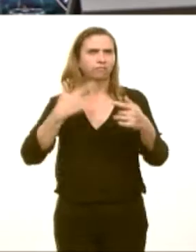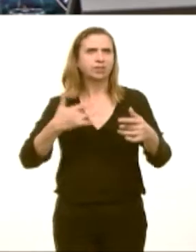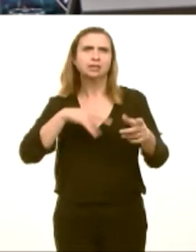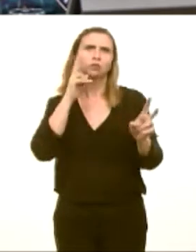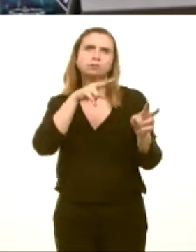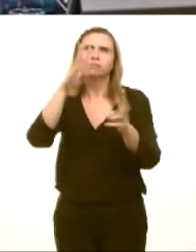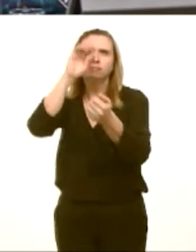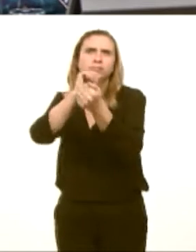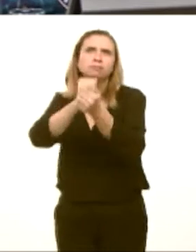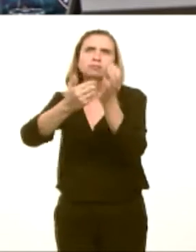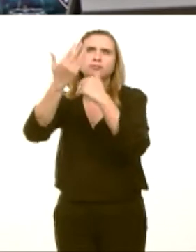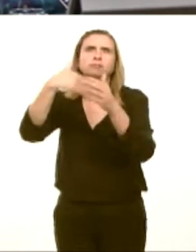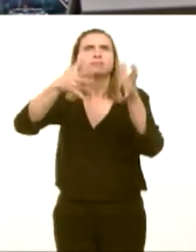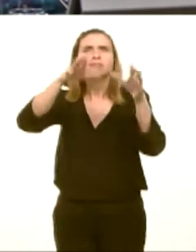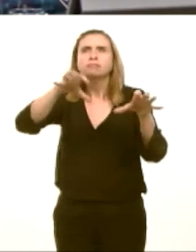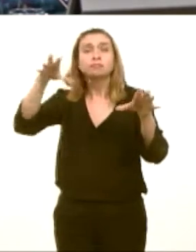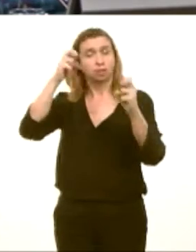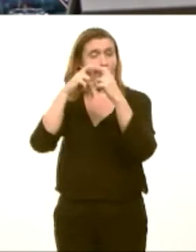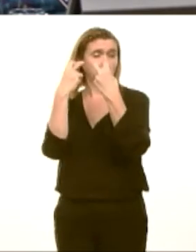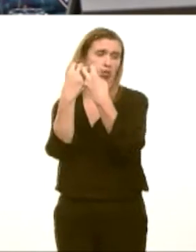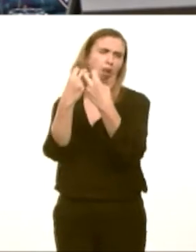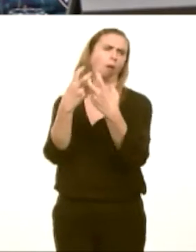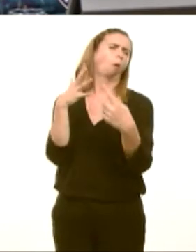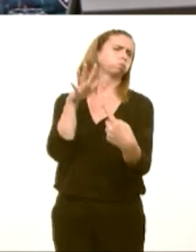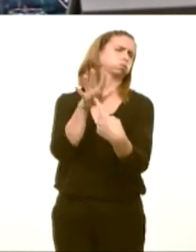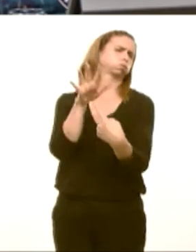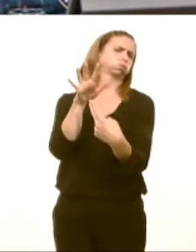We know, for example, that our castles are hugely important in terms of their visitor